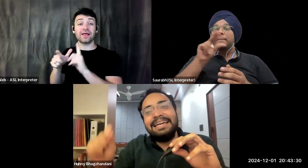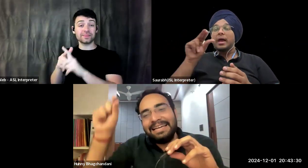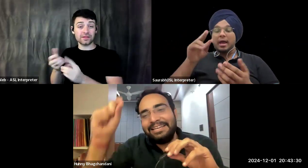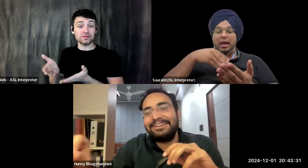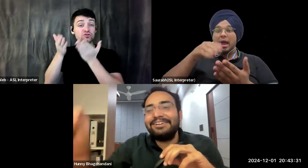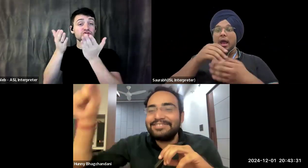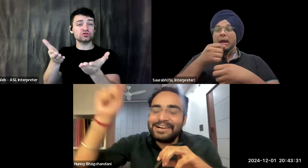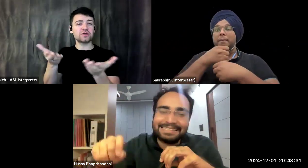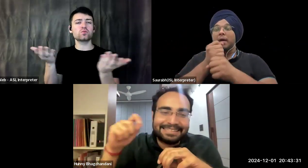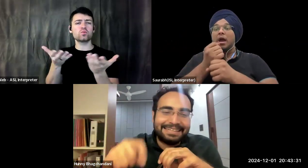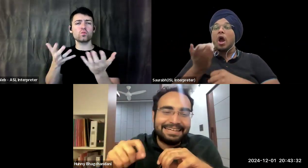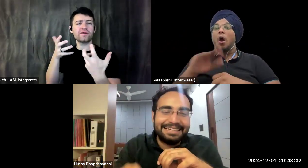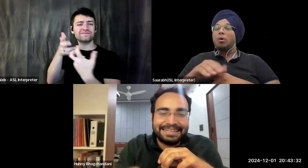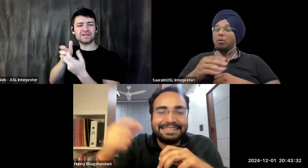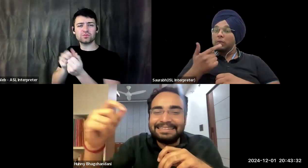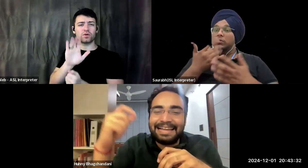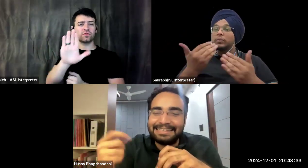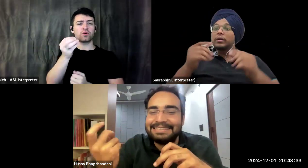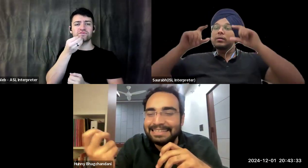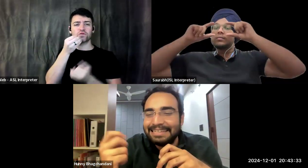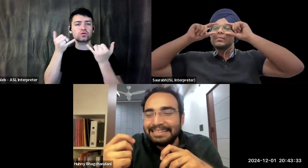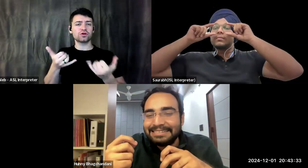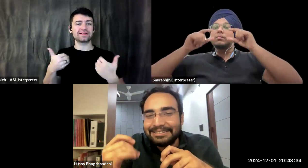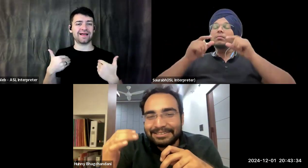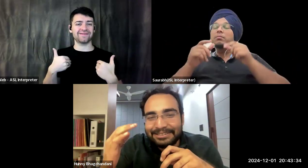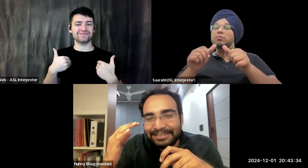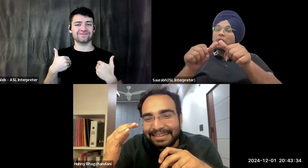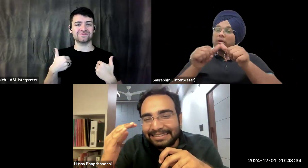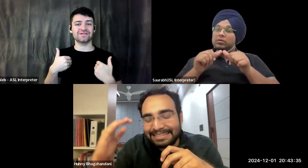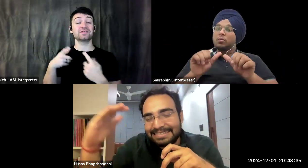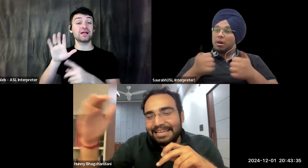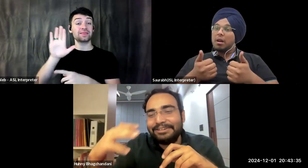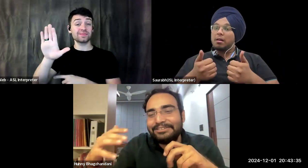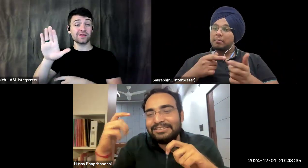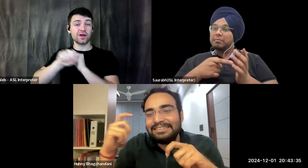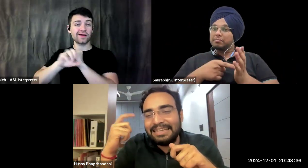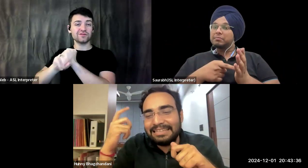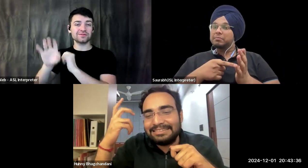You can also ask like this. So this is like your